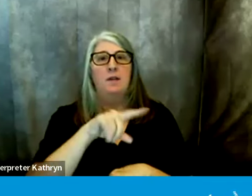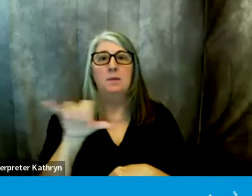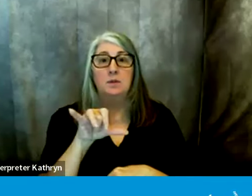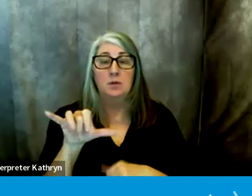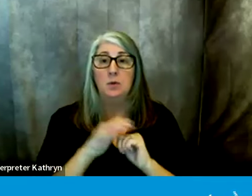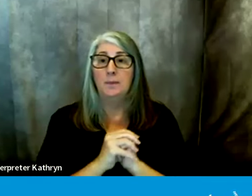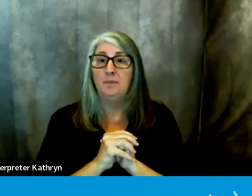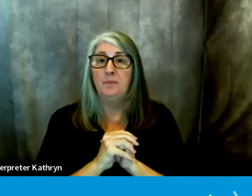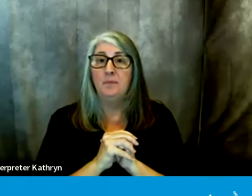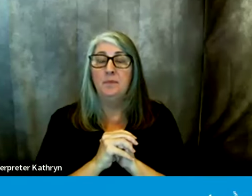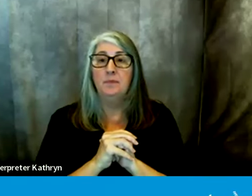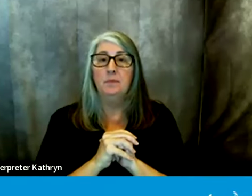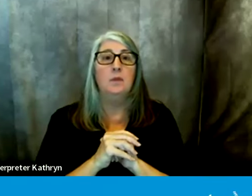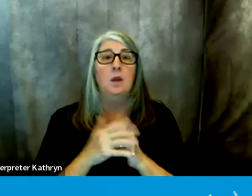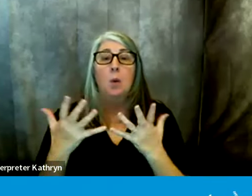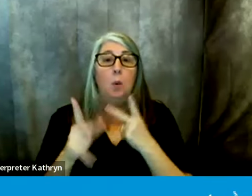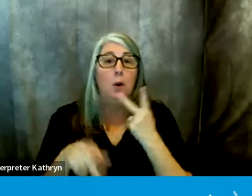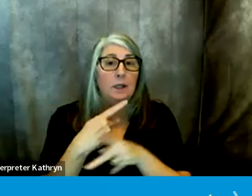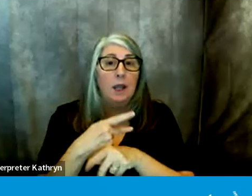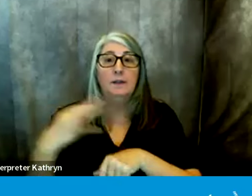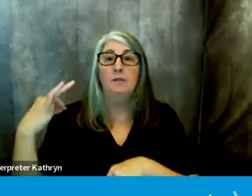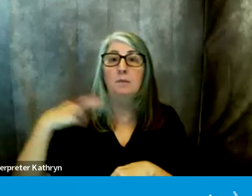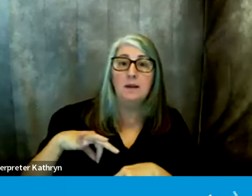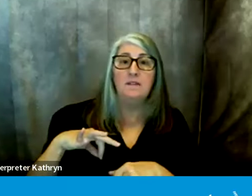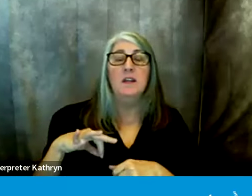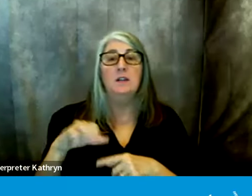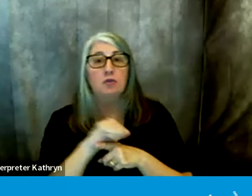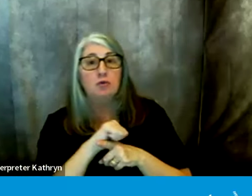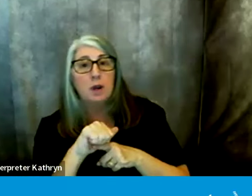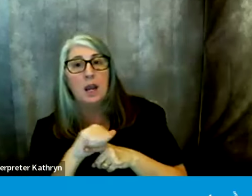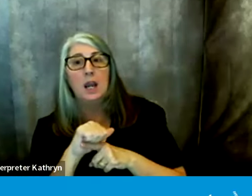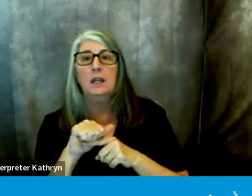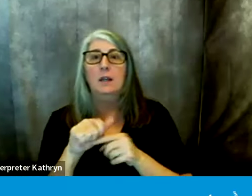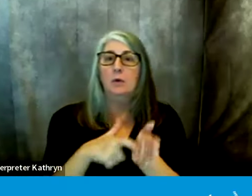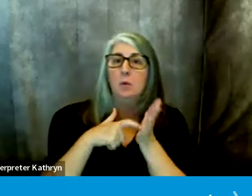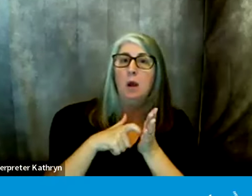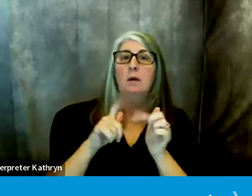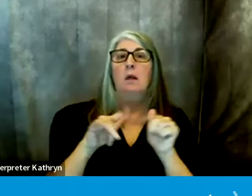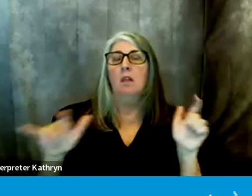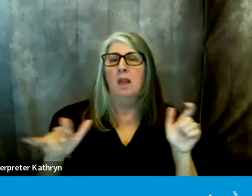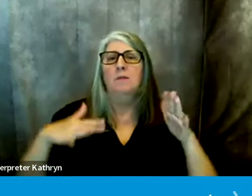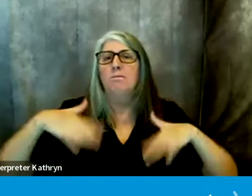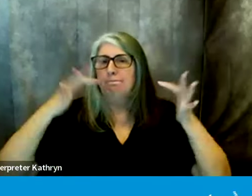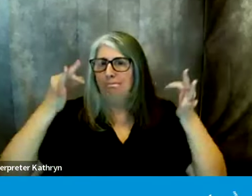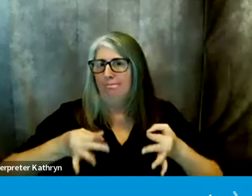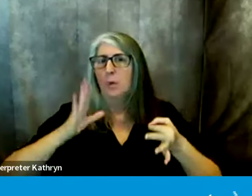and what kind of benefits to expect and what the training protocol there would be still needs to be determined and worked out. But in theory, yes,